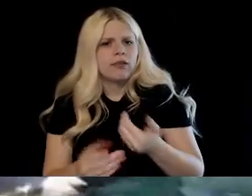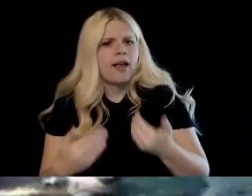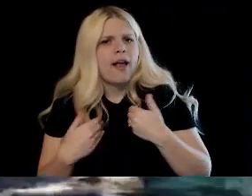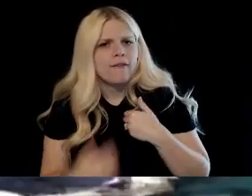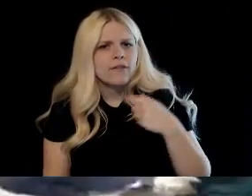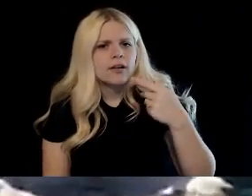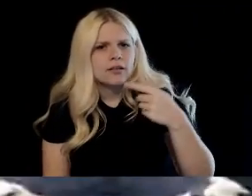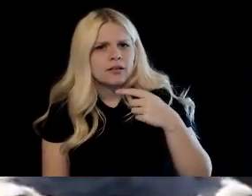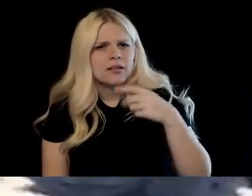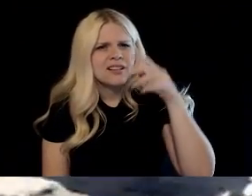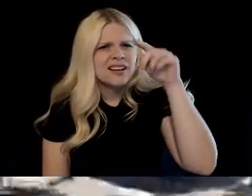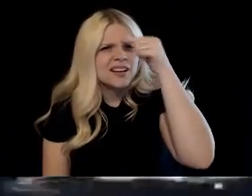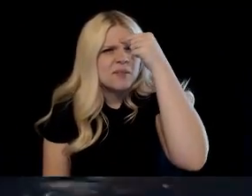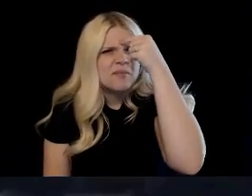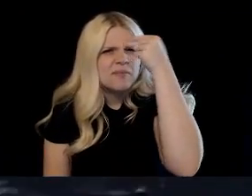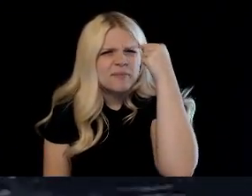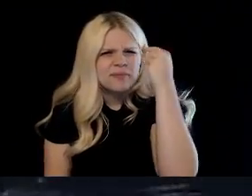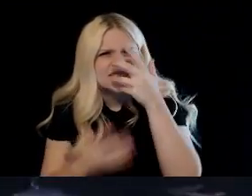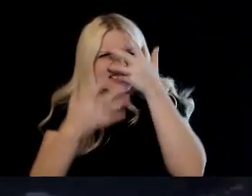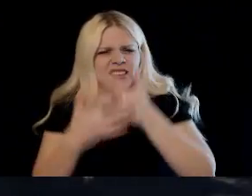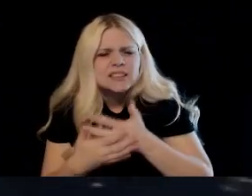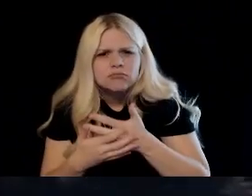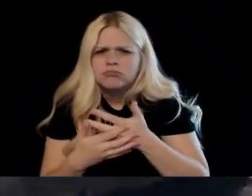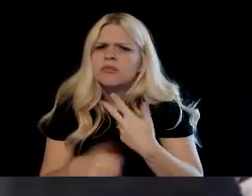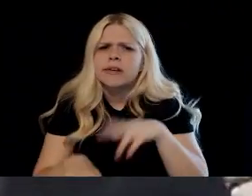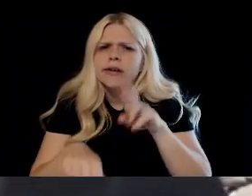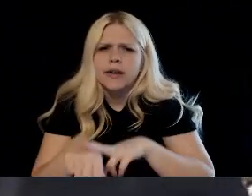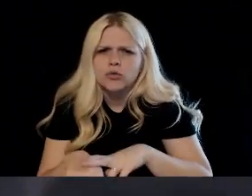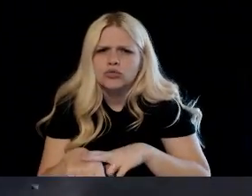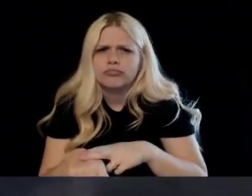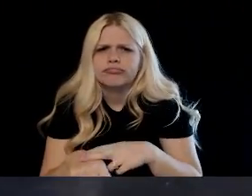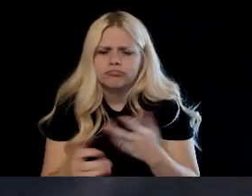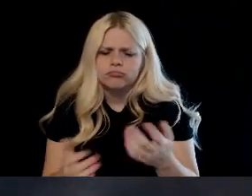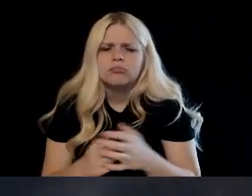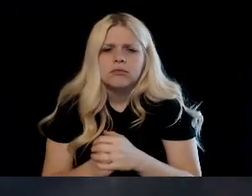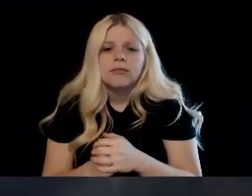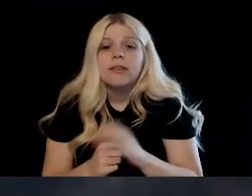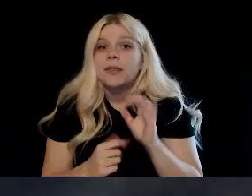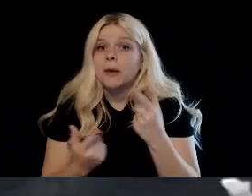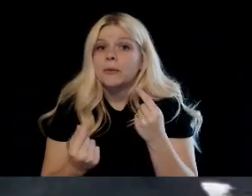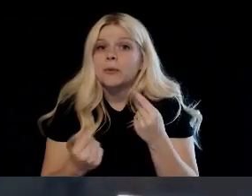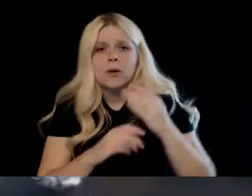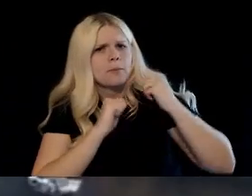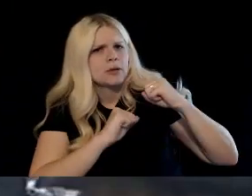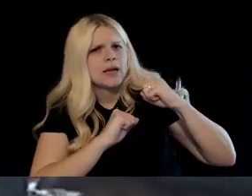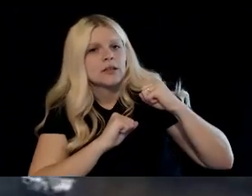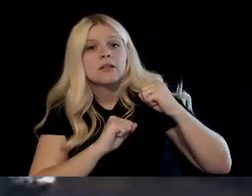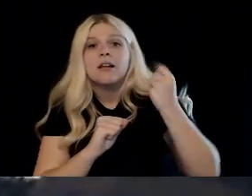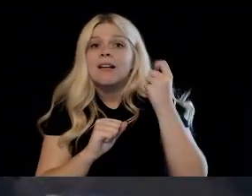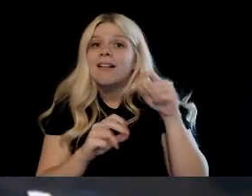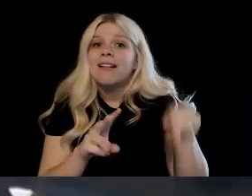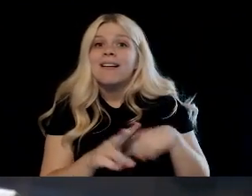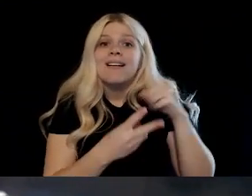his teeth are a very dark brown/black. So that actually does a good job of protecting. The harbor seals don't have that enamel, so their teeth are very white .